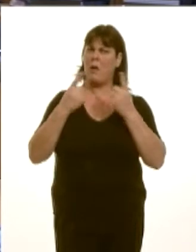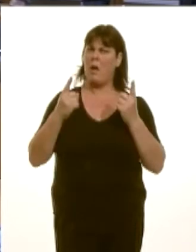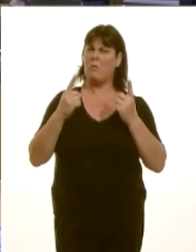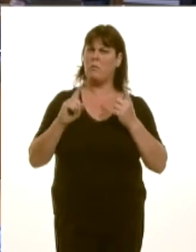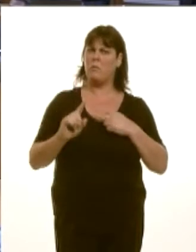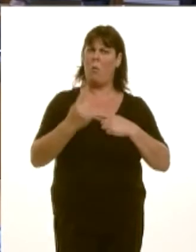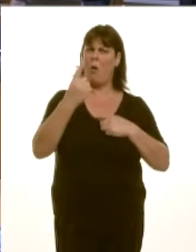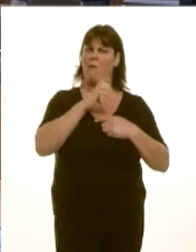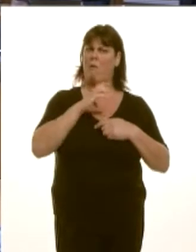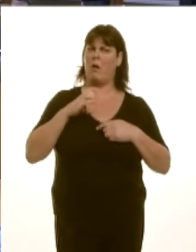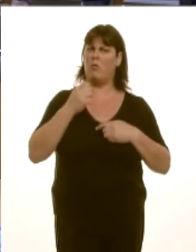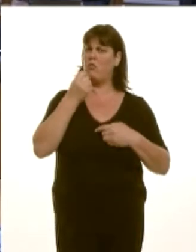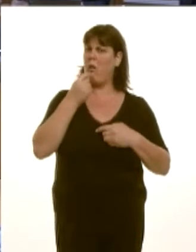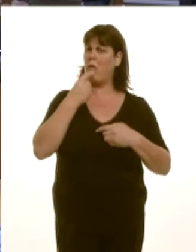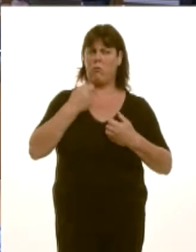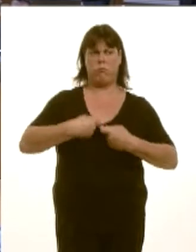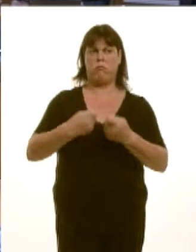to one cancer drug. The Member seems to have forgotten that one.